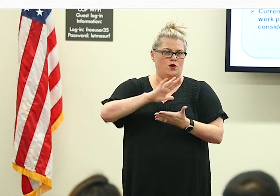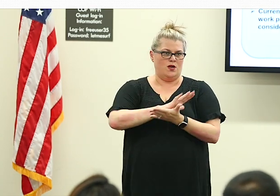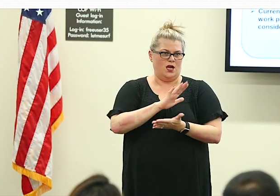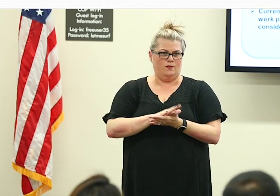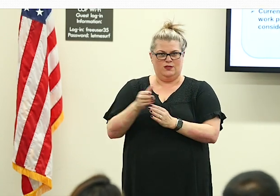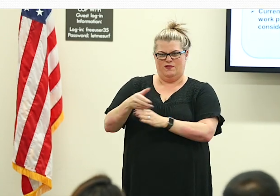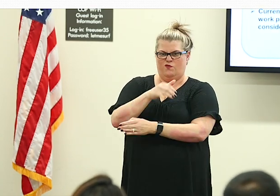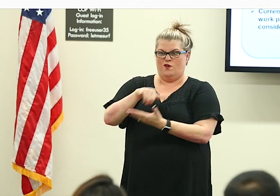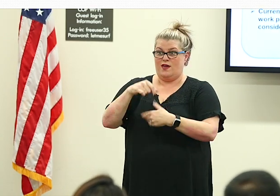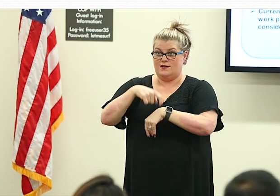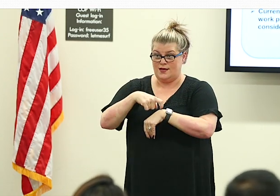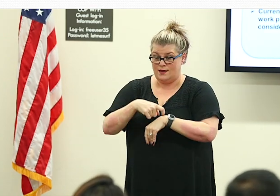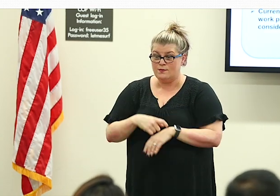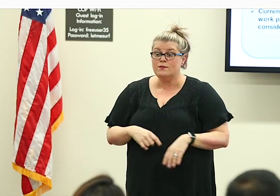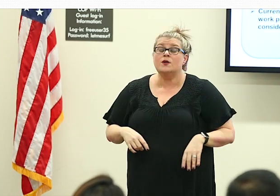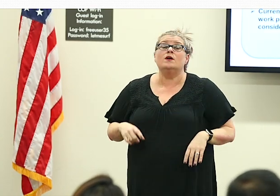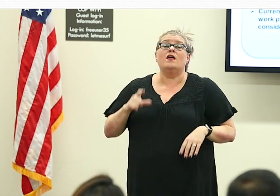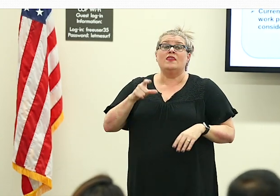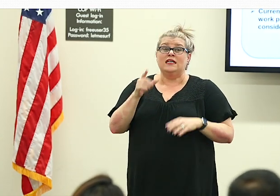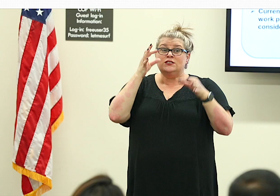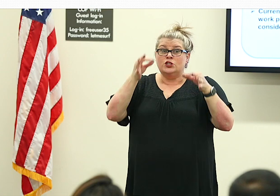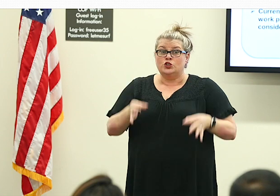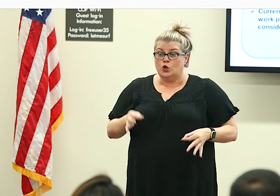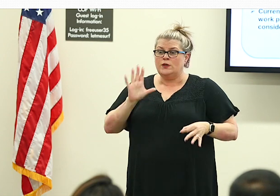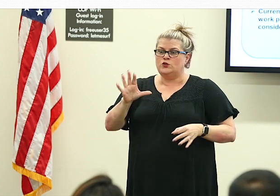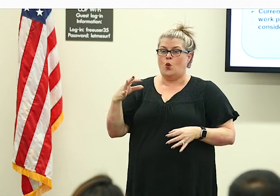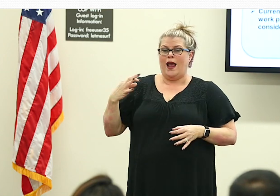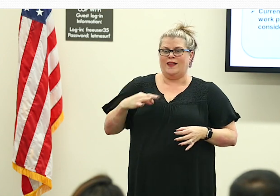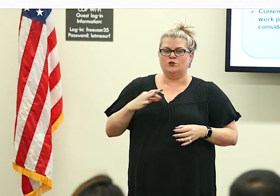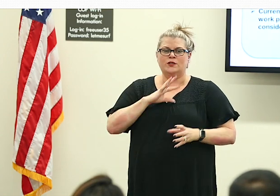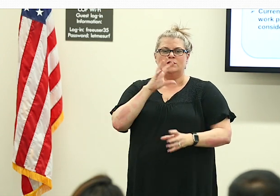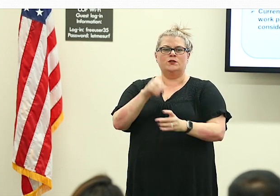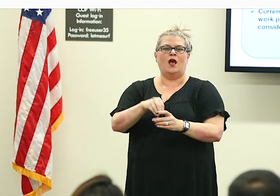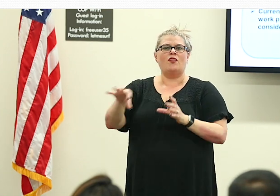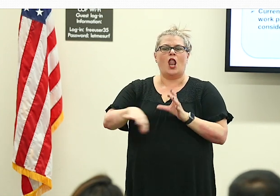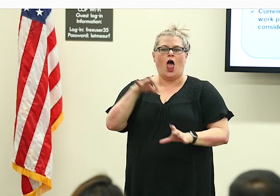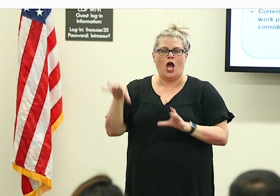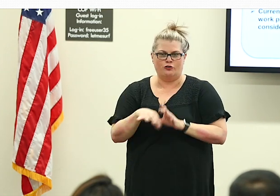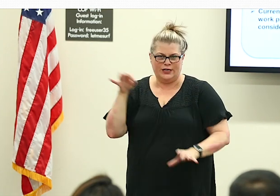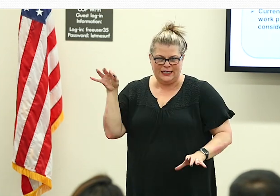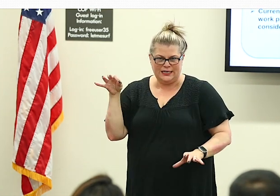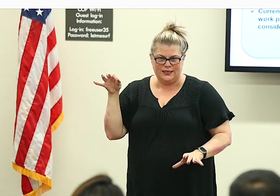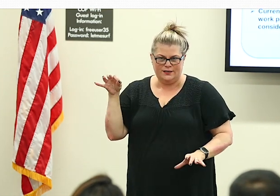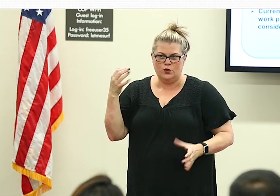This determines your eligibility to enter the lottery. We're gonna look at just your most recent federal tax return.